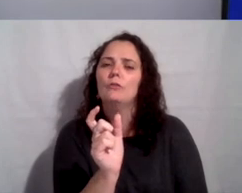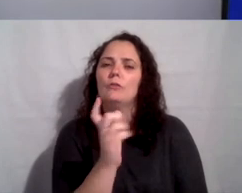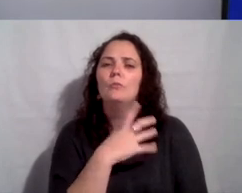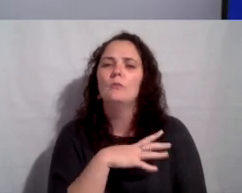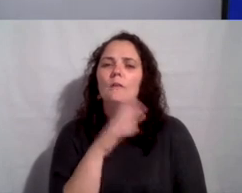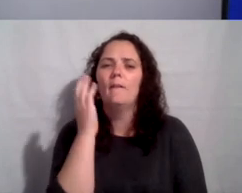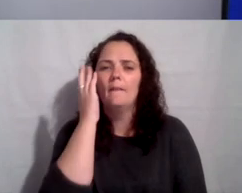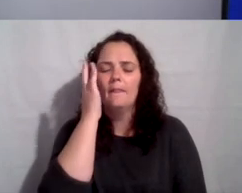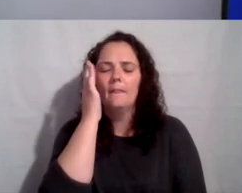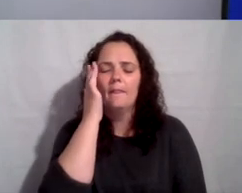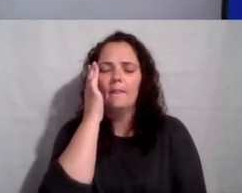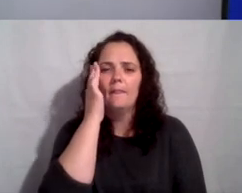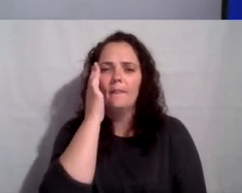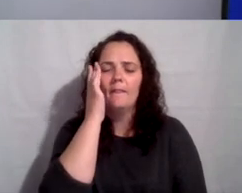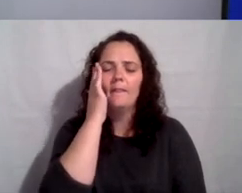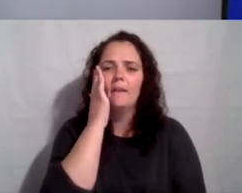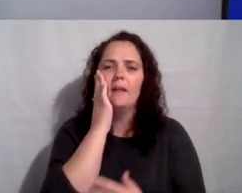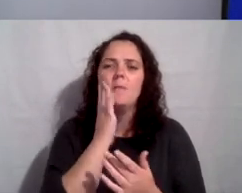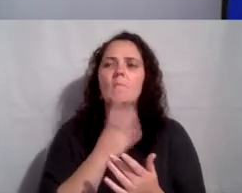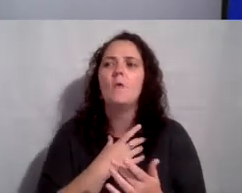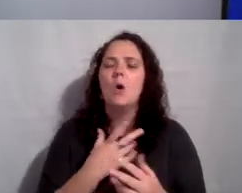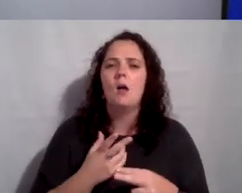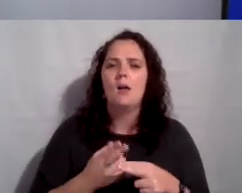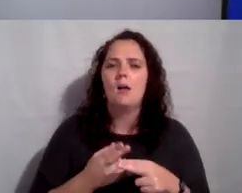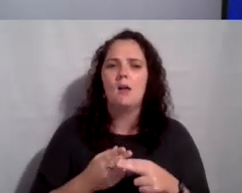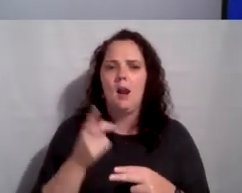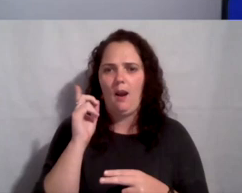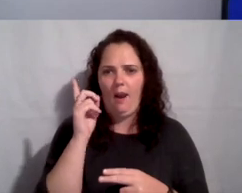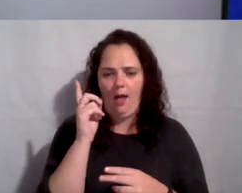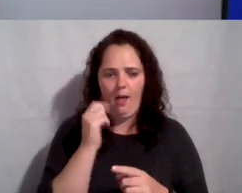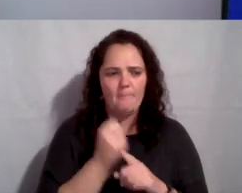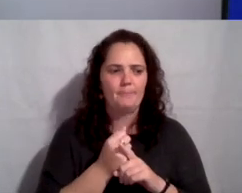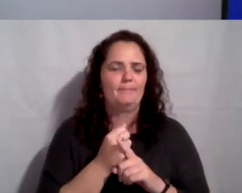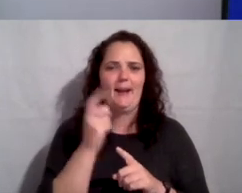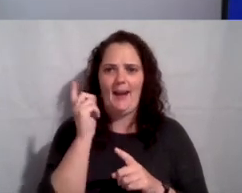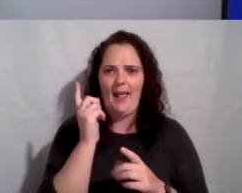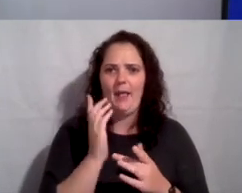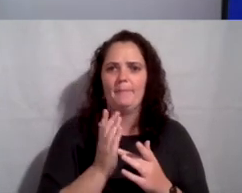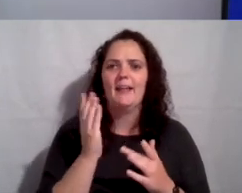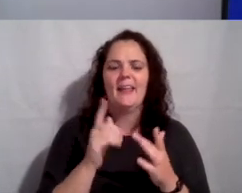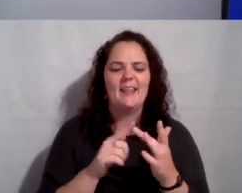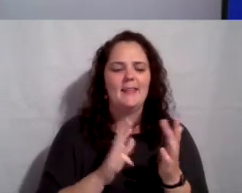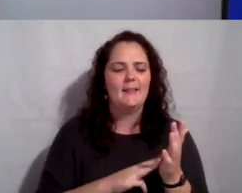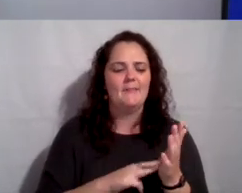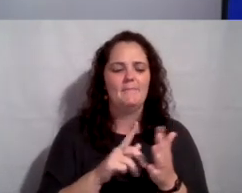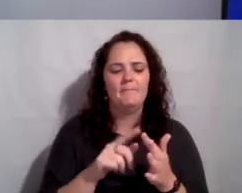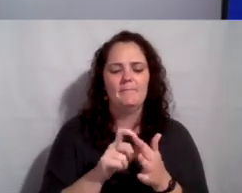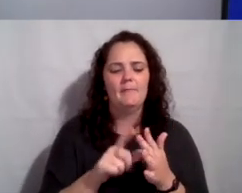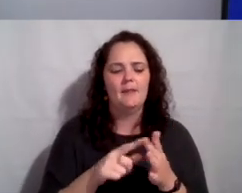of your mind is immediacy – trying to get that sense of immediacy, where the viewer can look at your drawing and you can look at your own